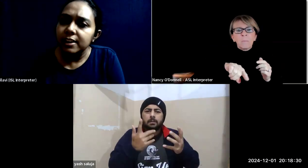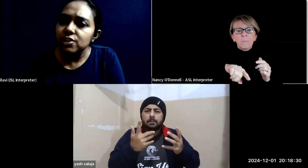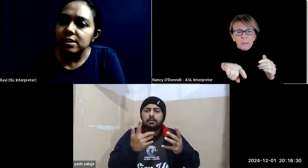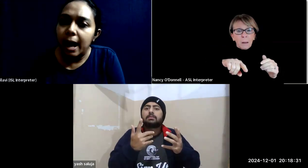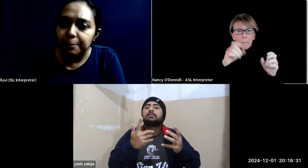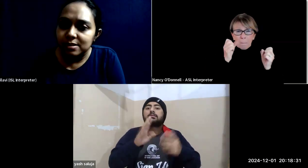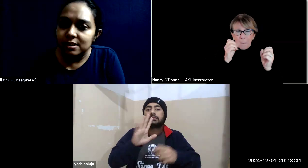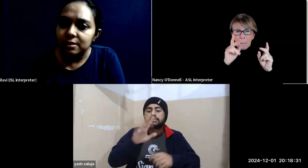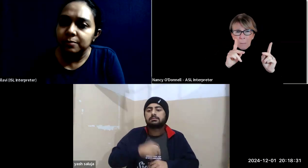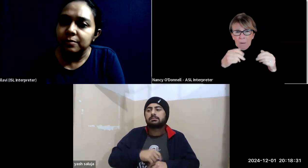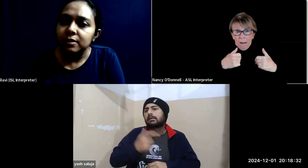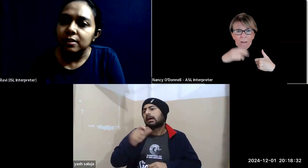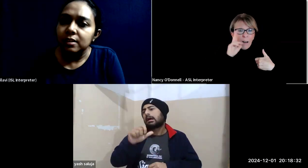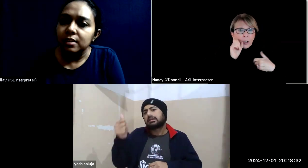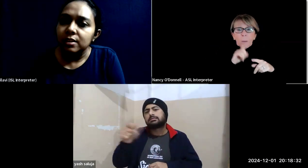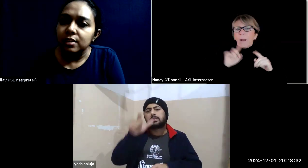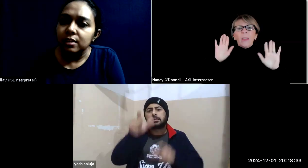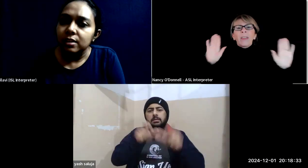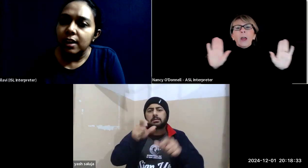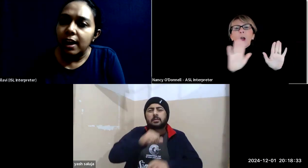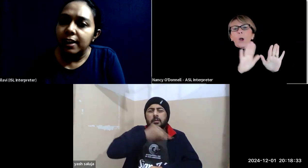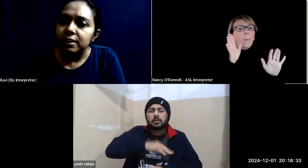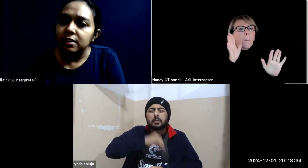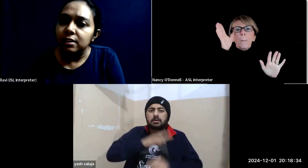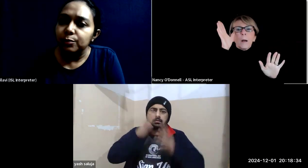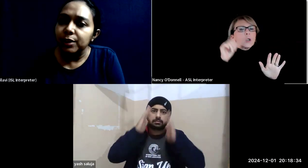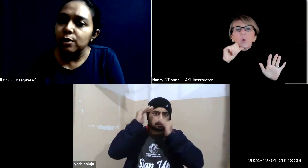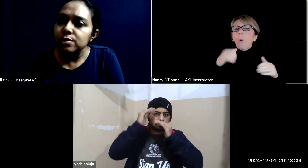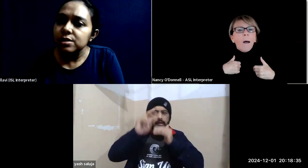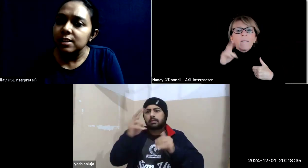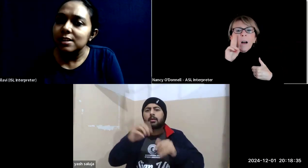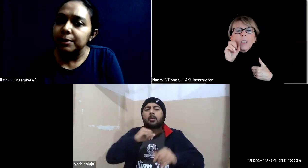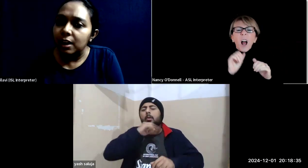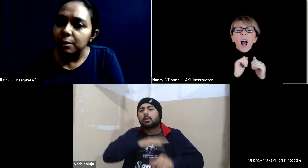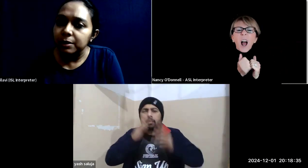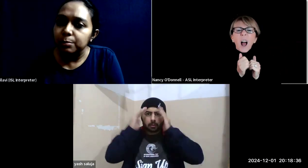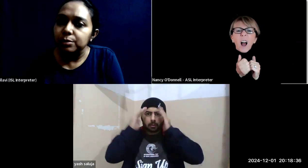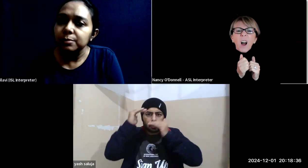And it just happens. And we have also seen some young people